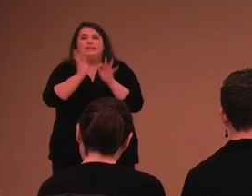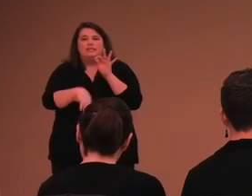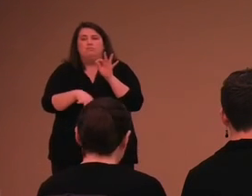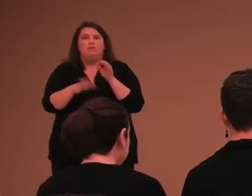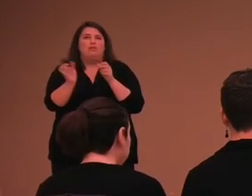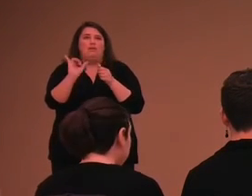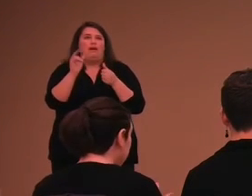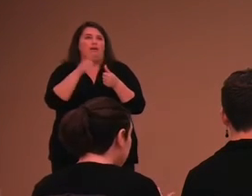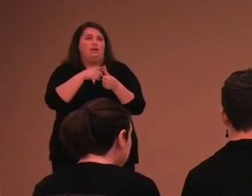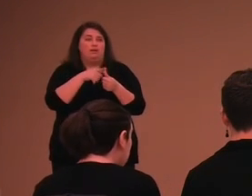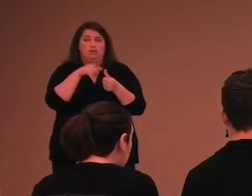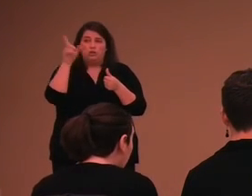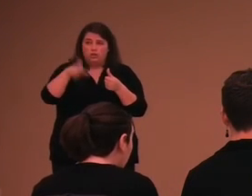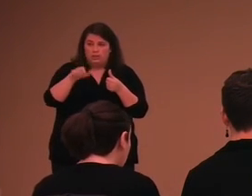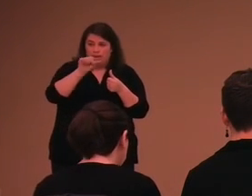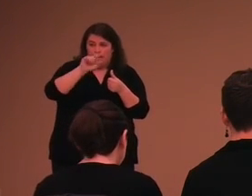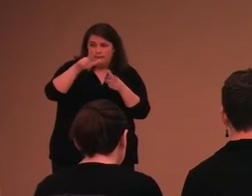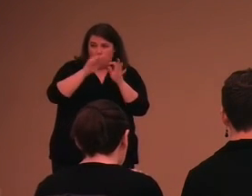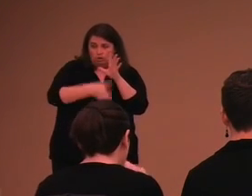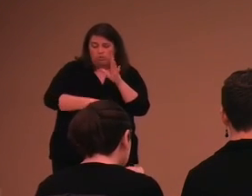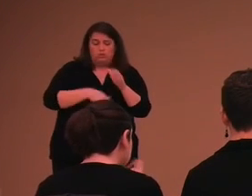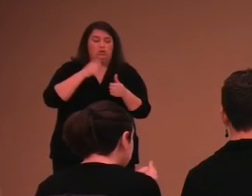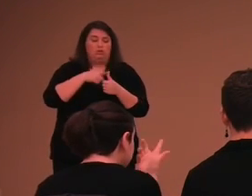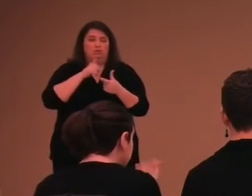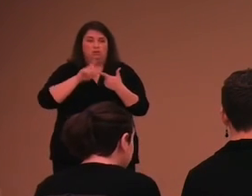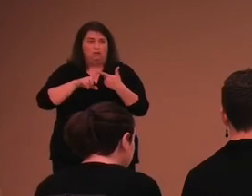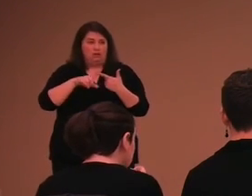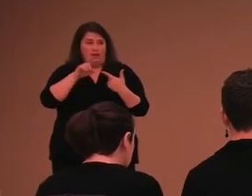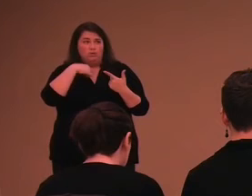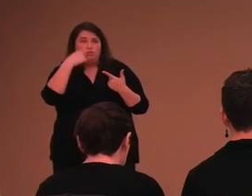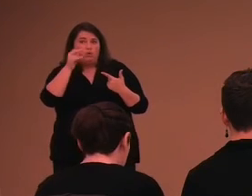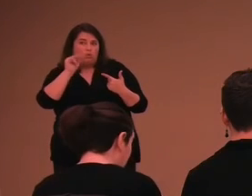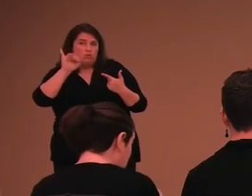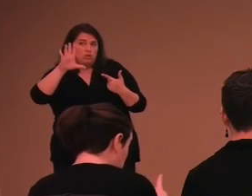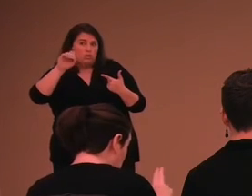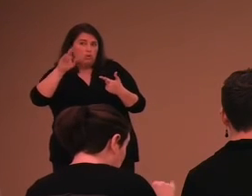Like do you need an ASL interpreter? Have you told Nicole to book it or?